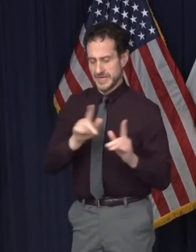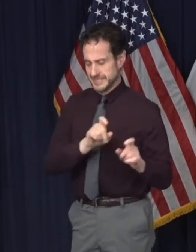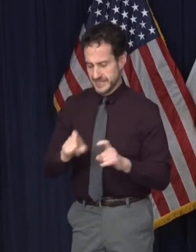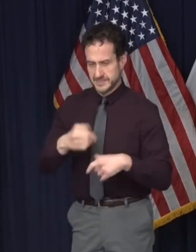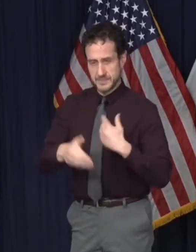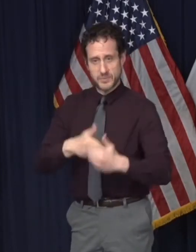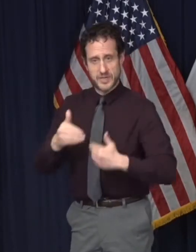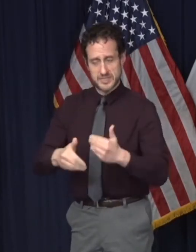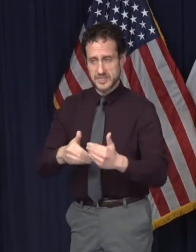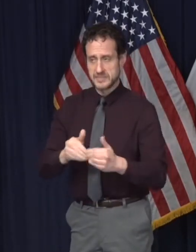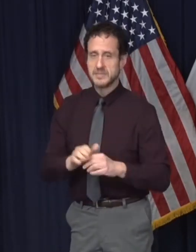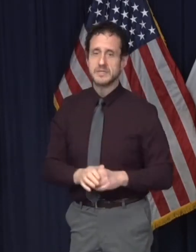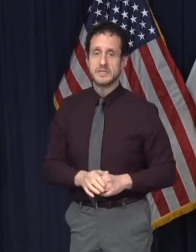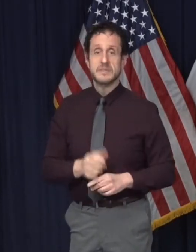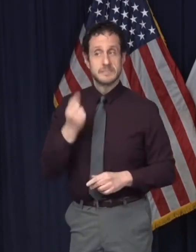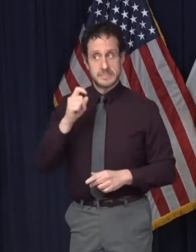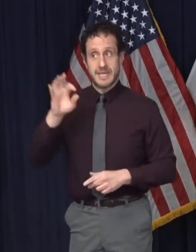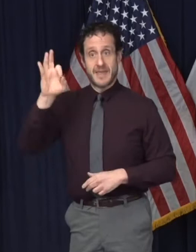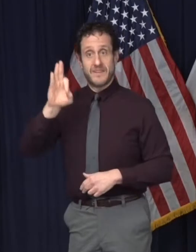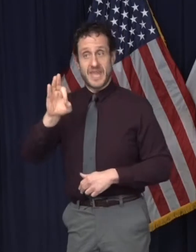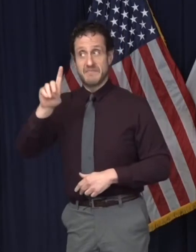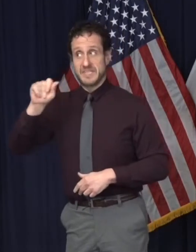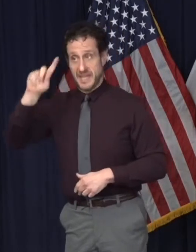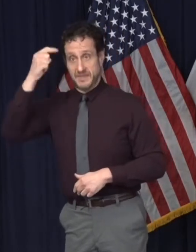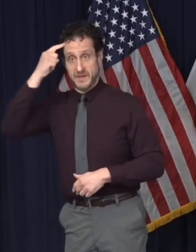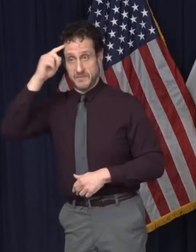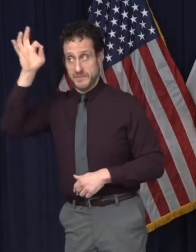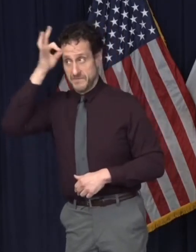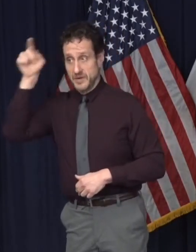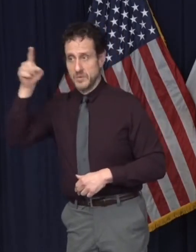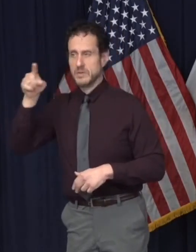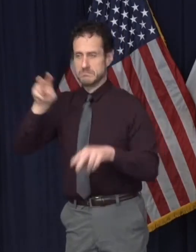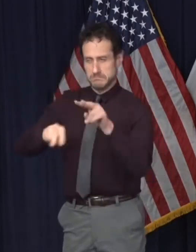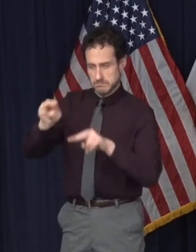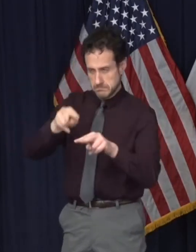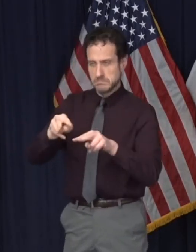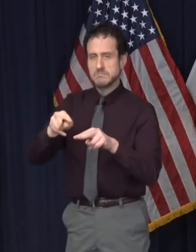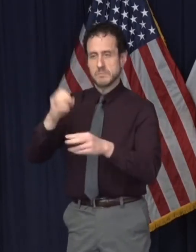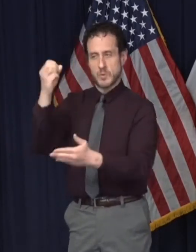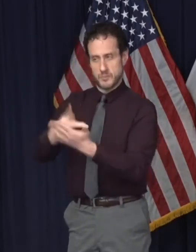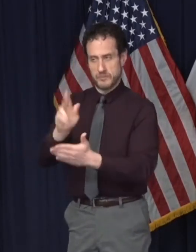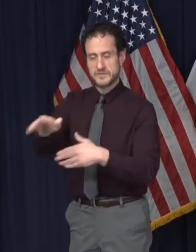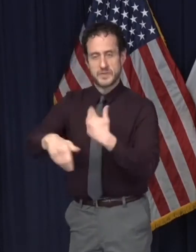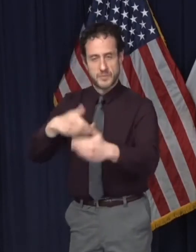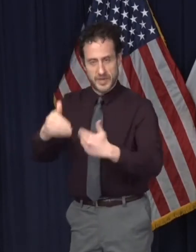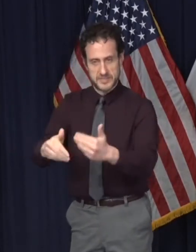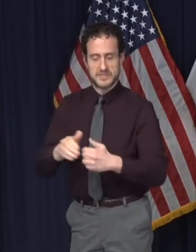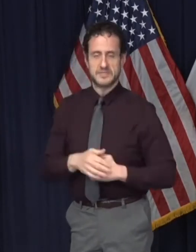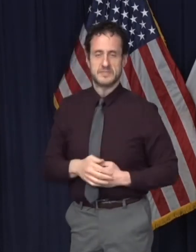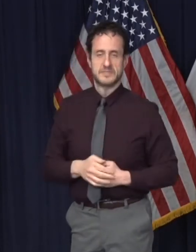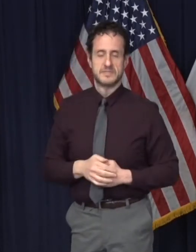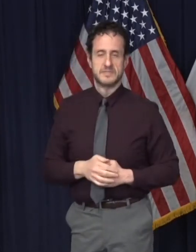SATURDAY AND FEDERAL LABORATORIES. THEY PROVIDE TESTING PROCESSES REGULATED BY THE FDA AND ARE